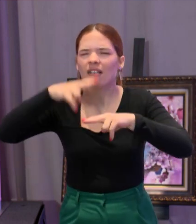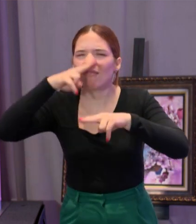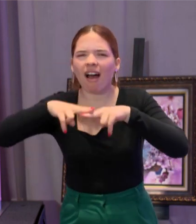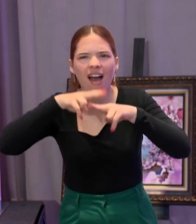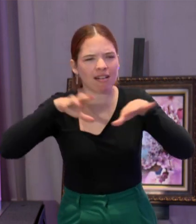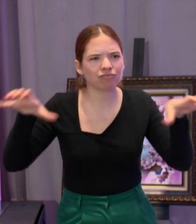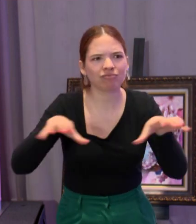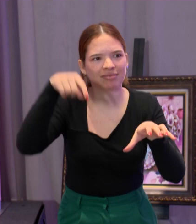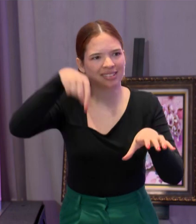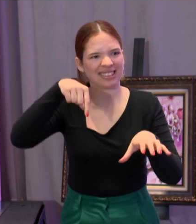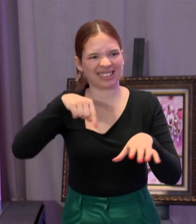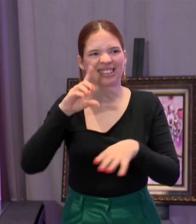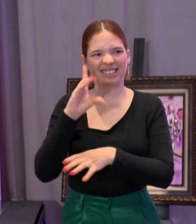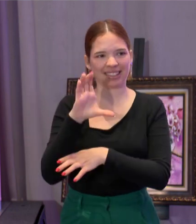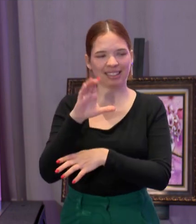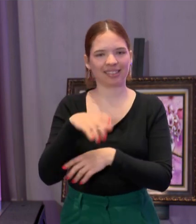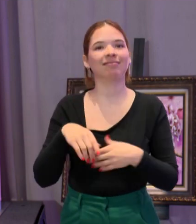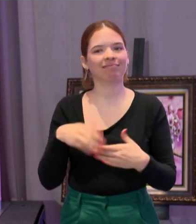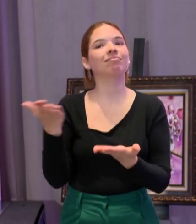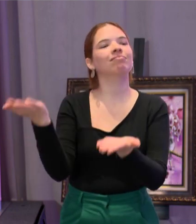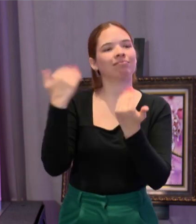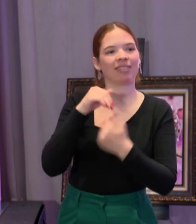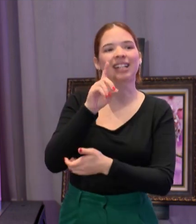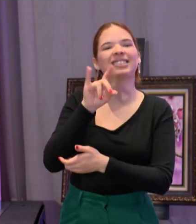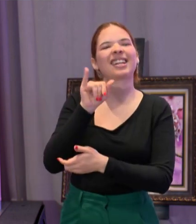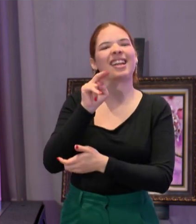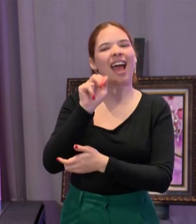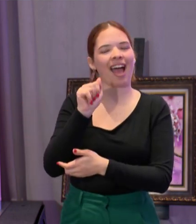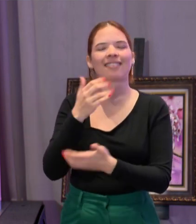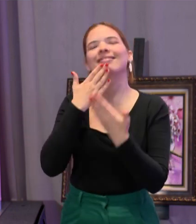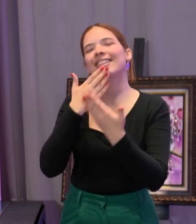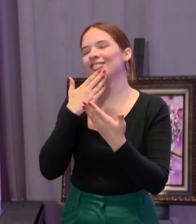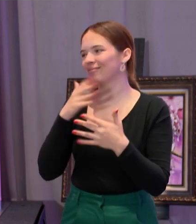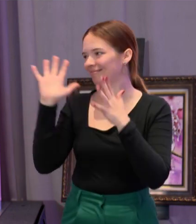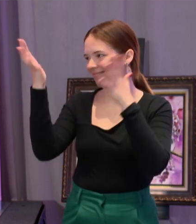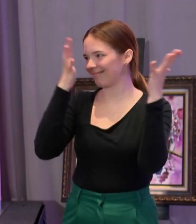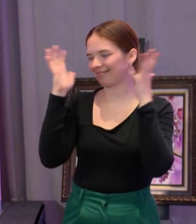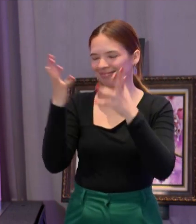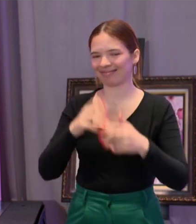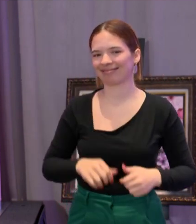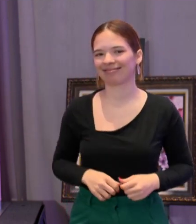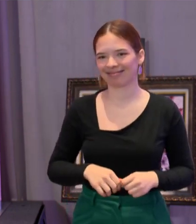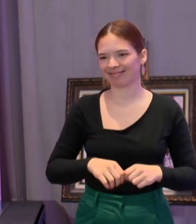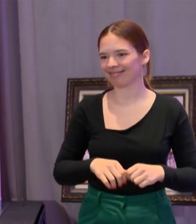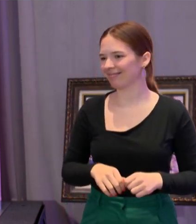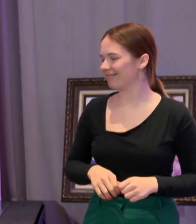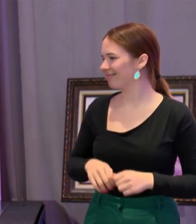TIME I WOULD LIKE TO BRING DIANA BACK UP TO THE STAGE TO TELL YOU WHAT IS AHEAD. THANK YOU VERY MUCH.